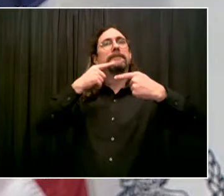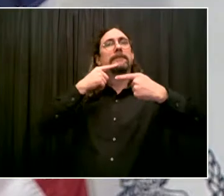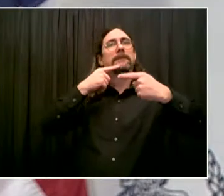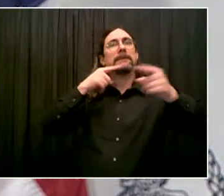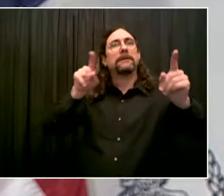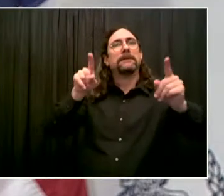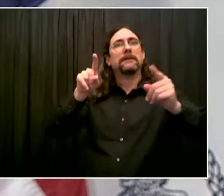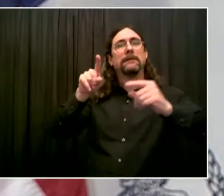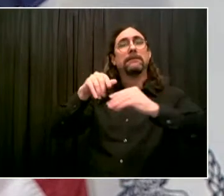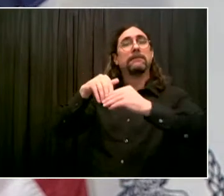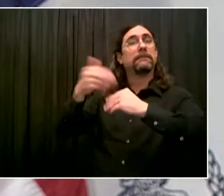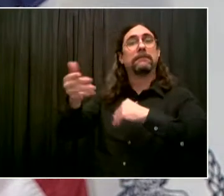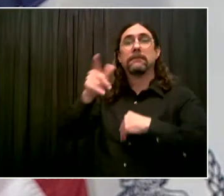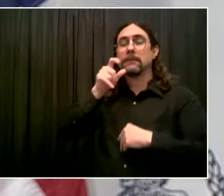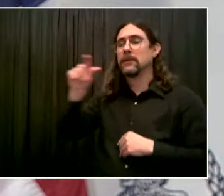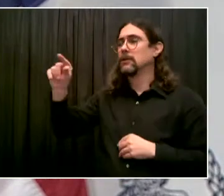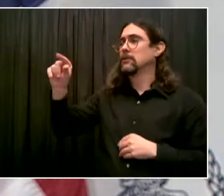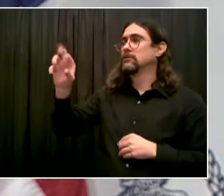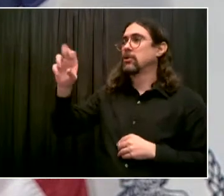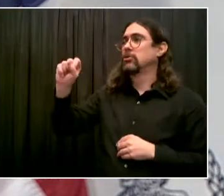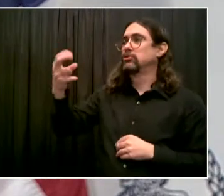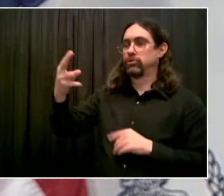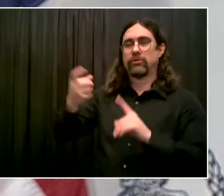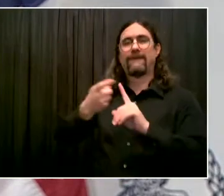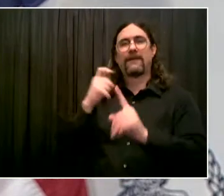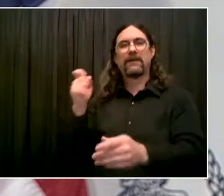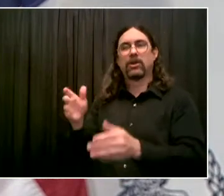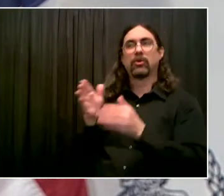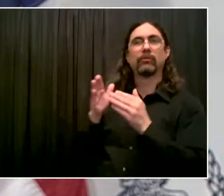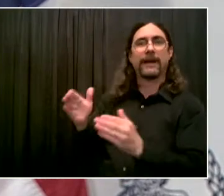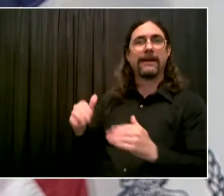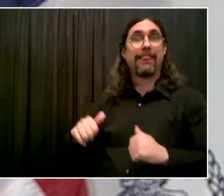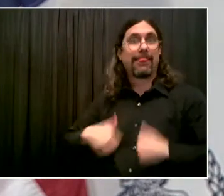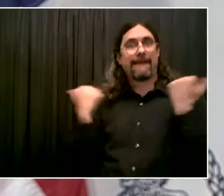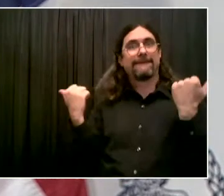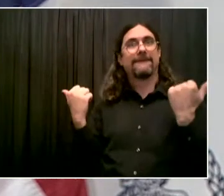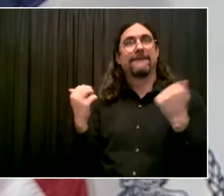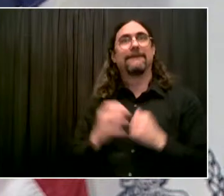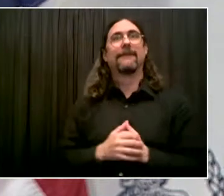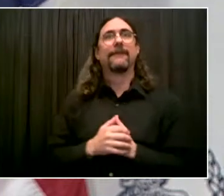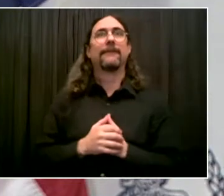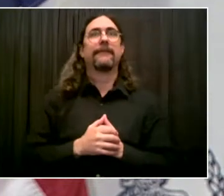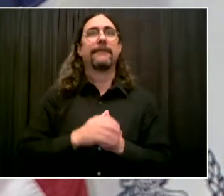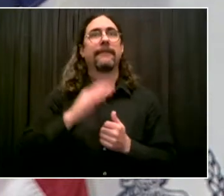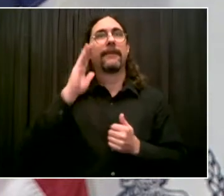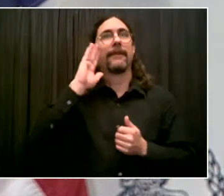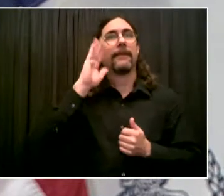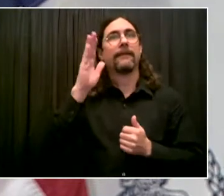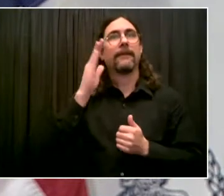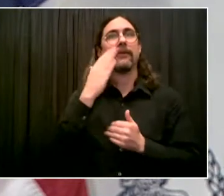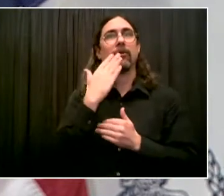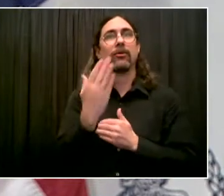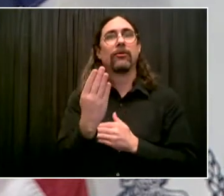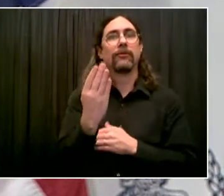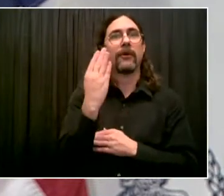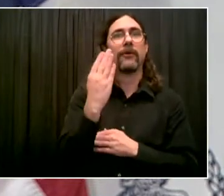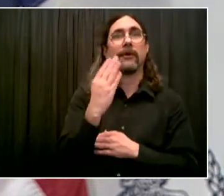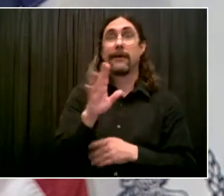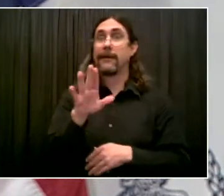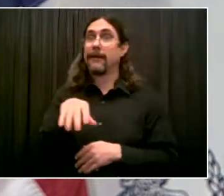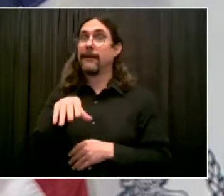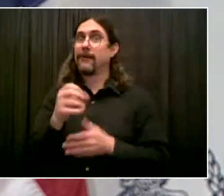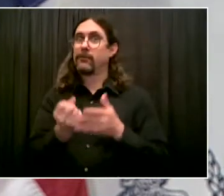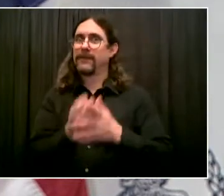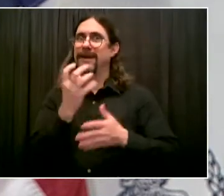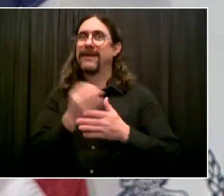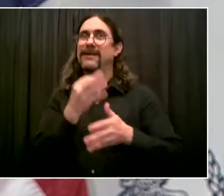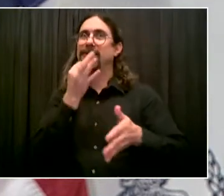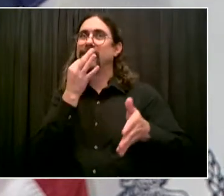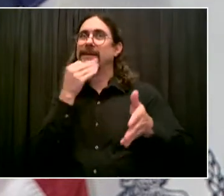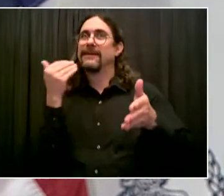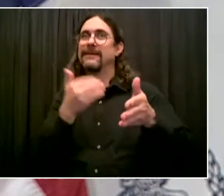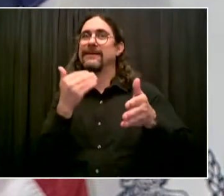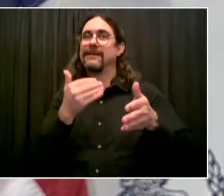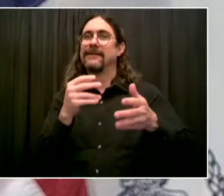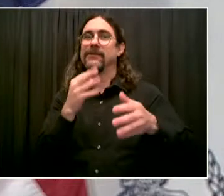LAST QUESTION